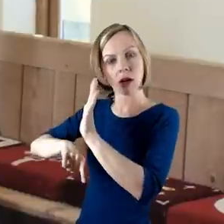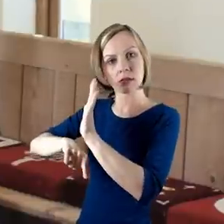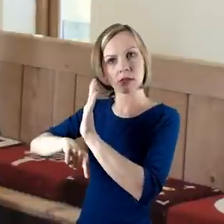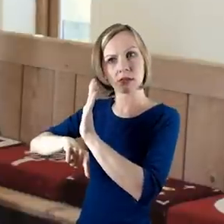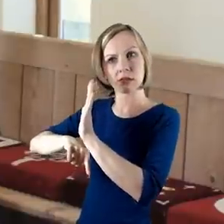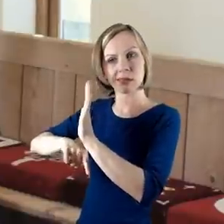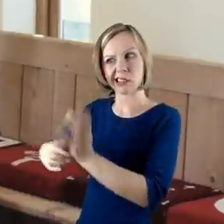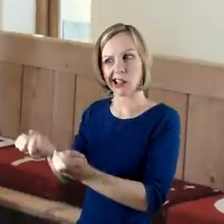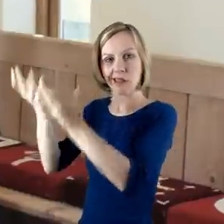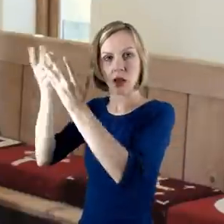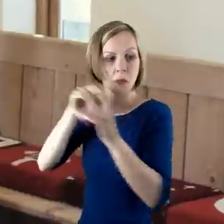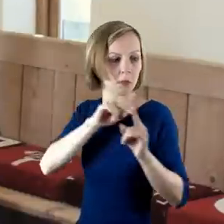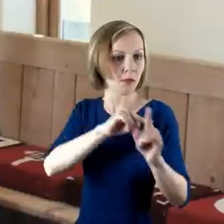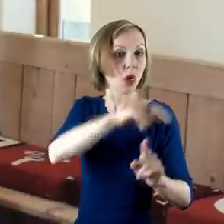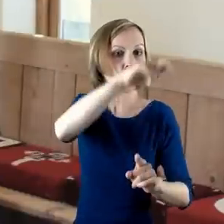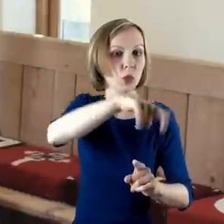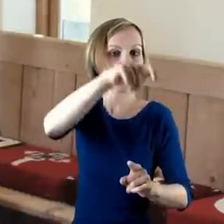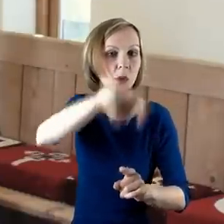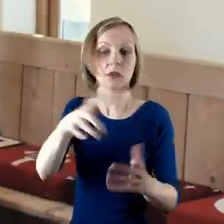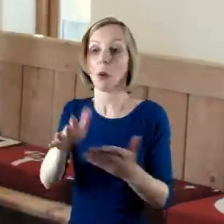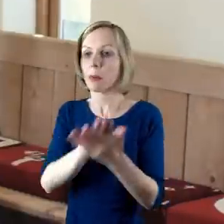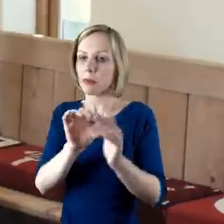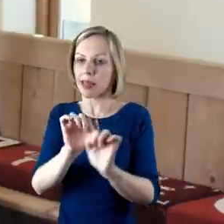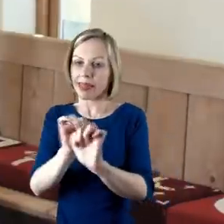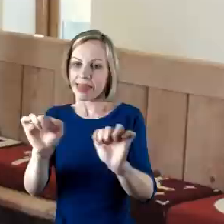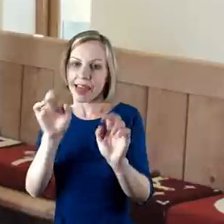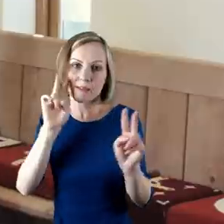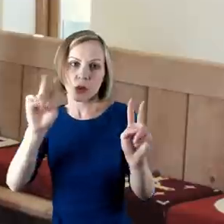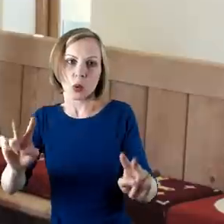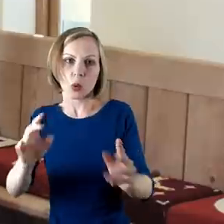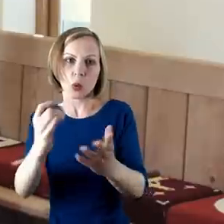So yes, they were getting things the wrong way round.